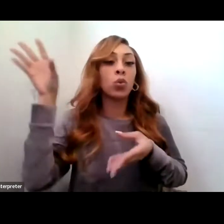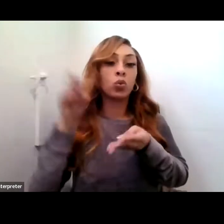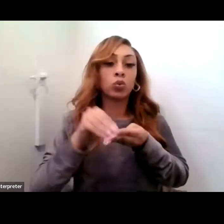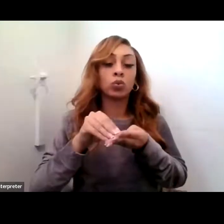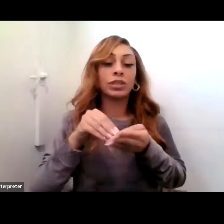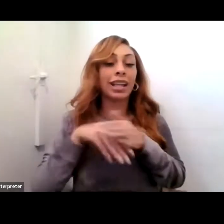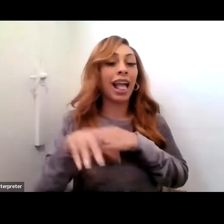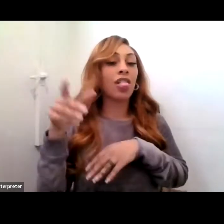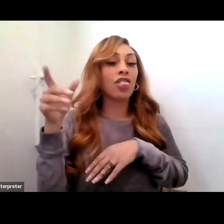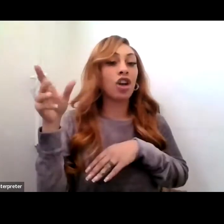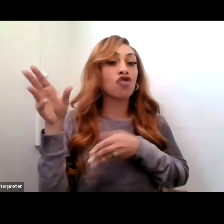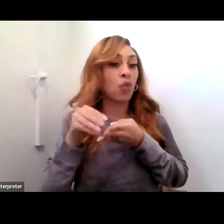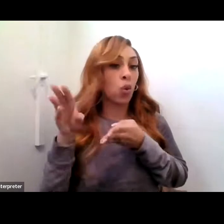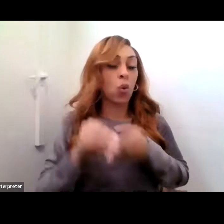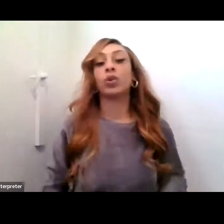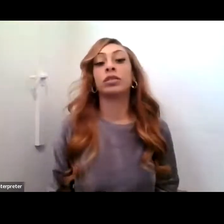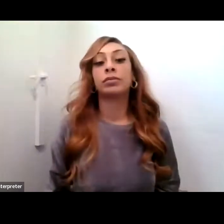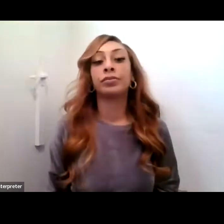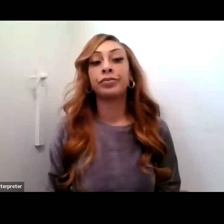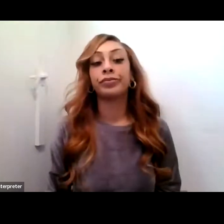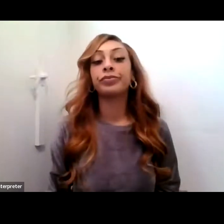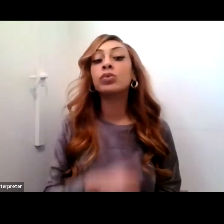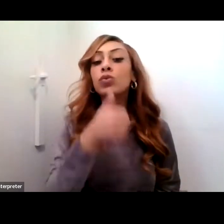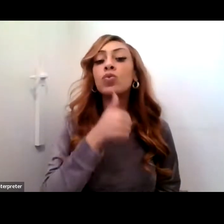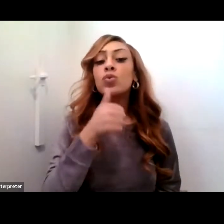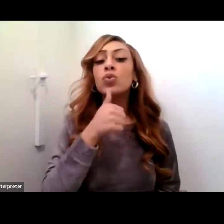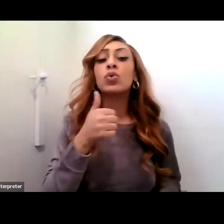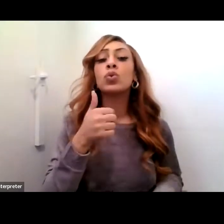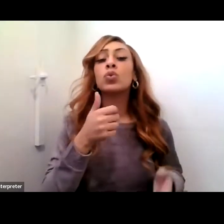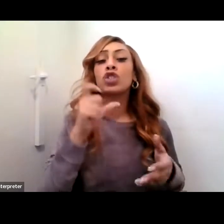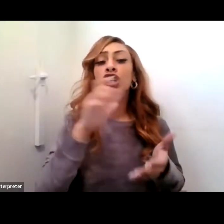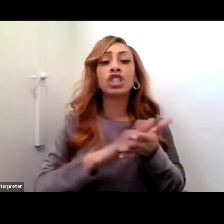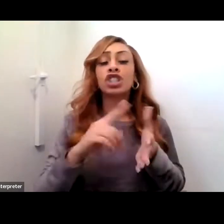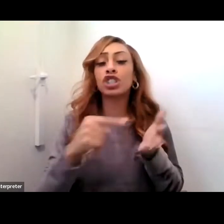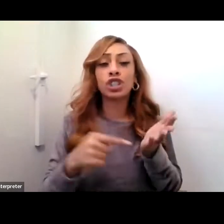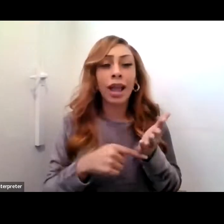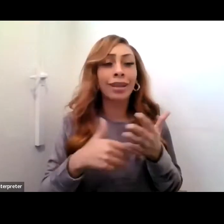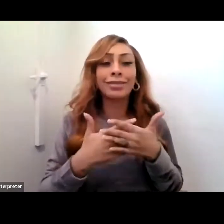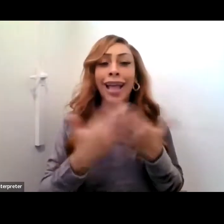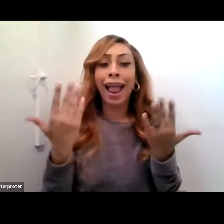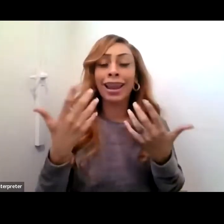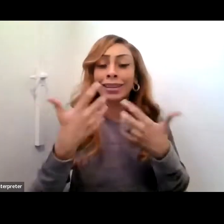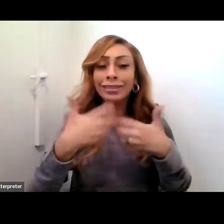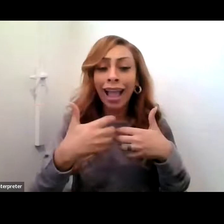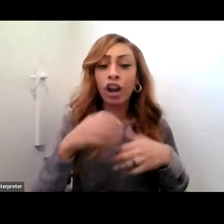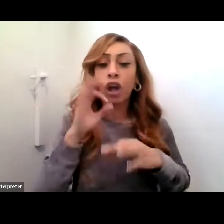As I say, again, please do use the chat for any technical queries you've got, or any questions you would like to put to speakers.